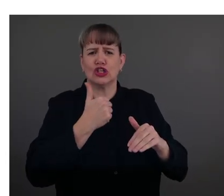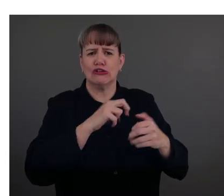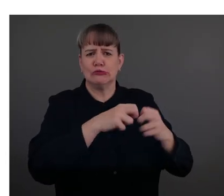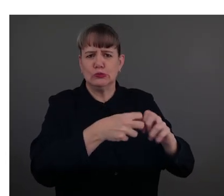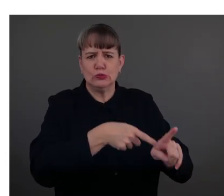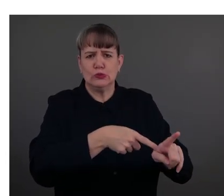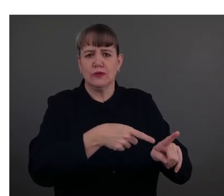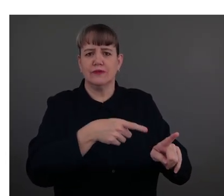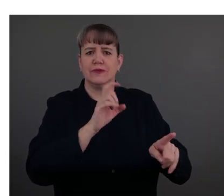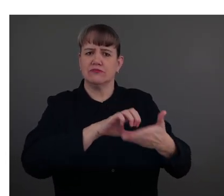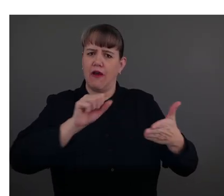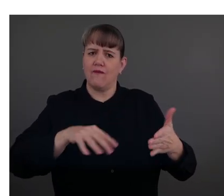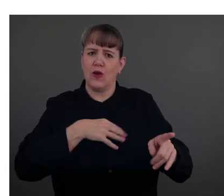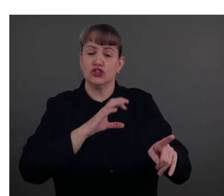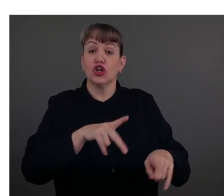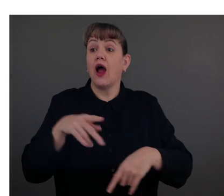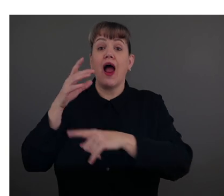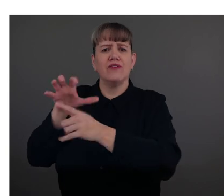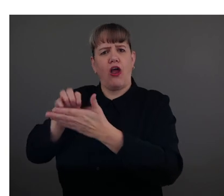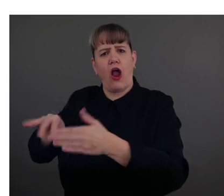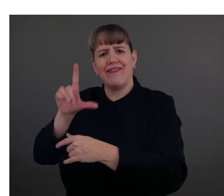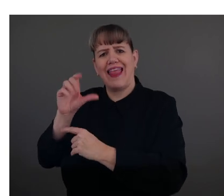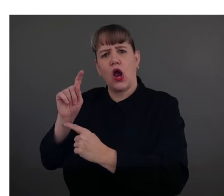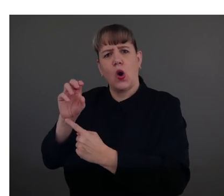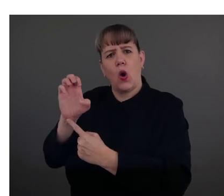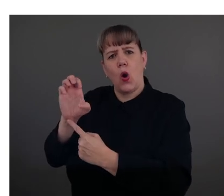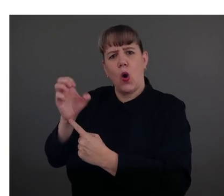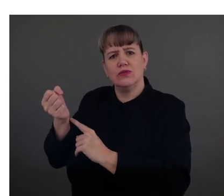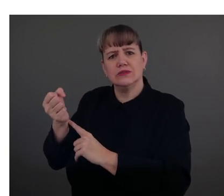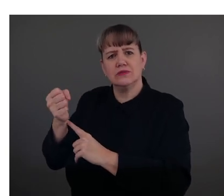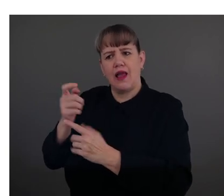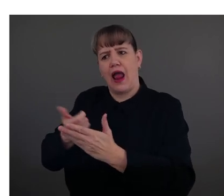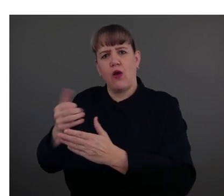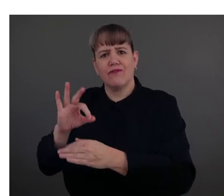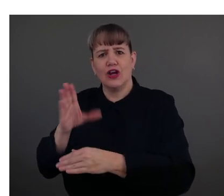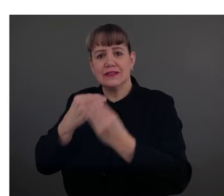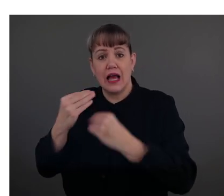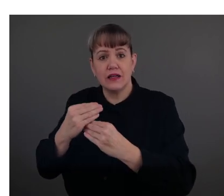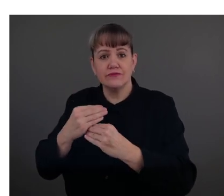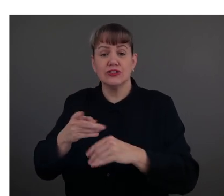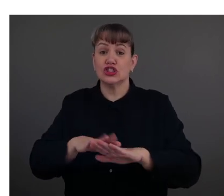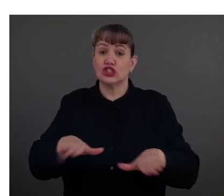wheat, and I took away lactose. Get the folic acid out of their diet for a week. Get a children's methylated multivitamin.